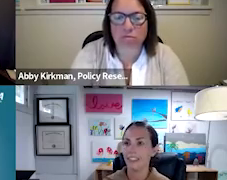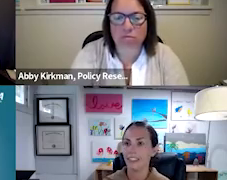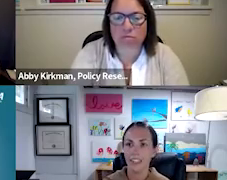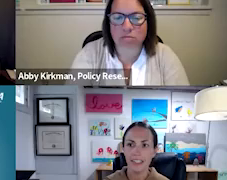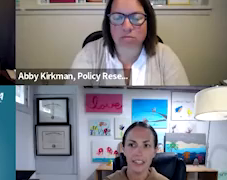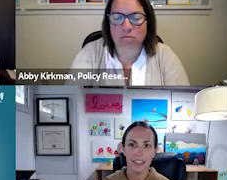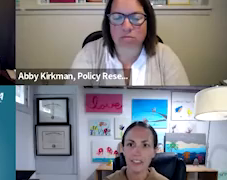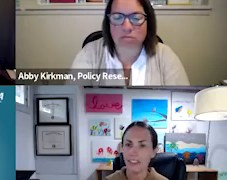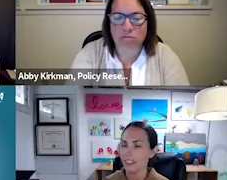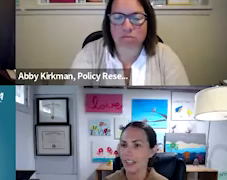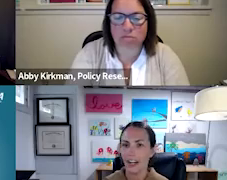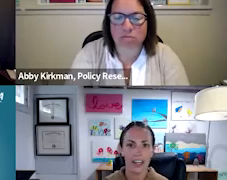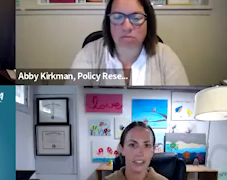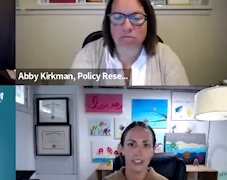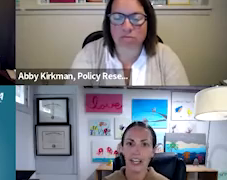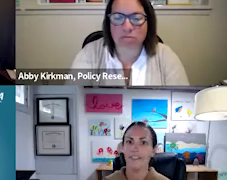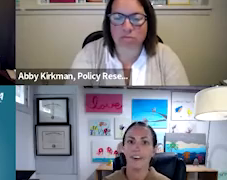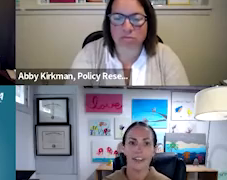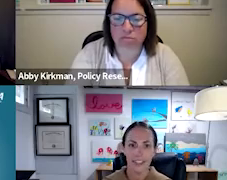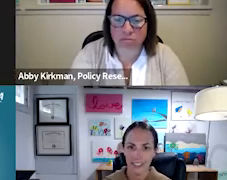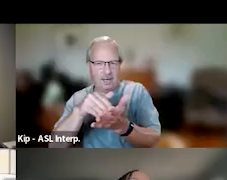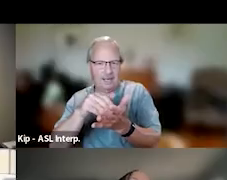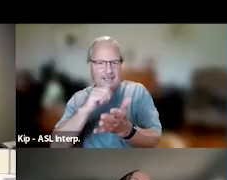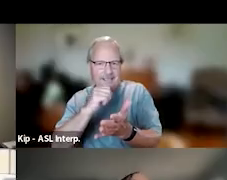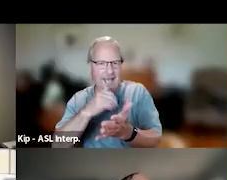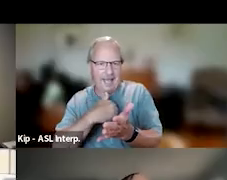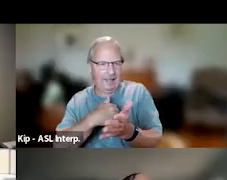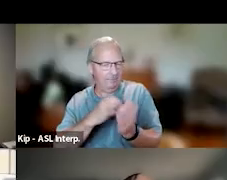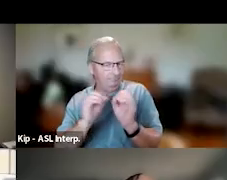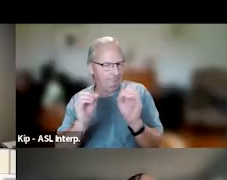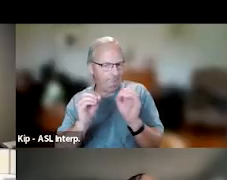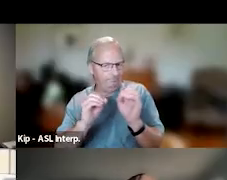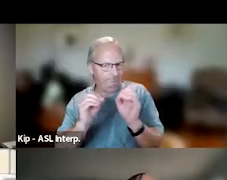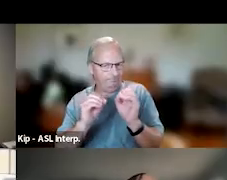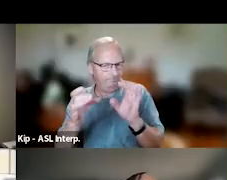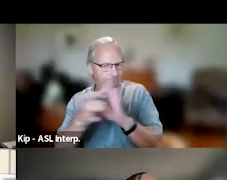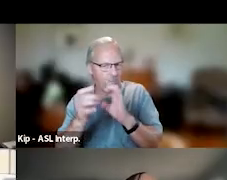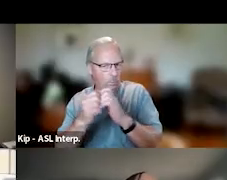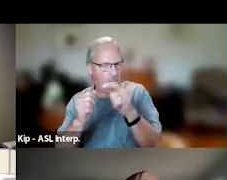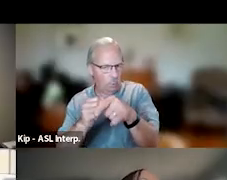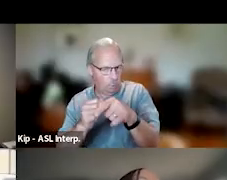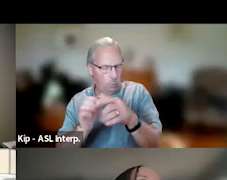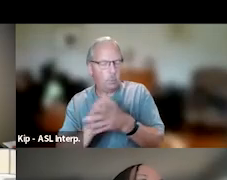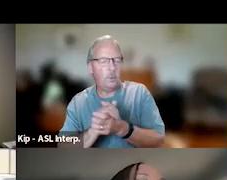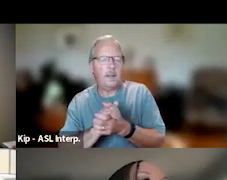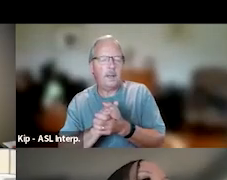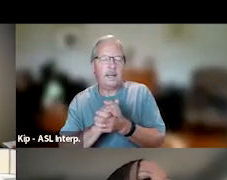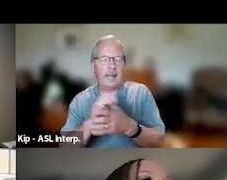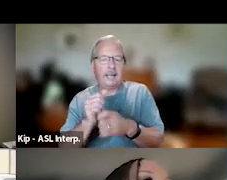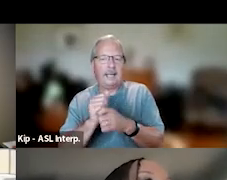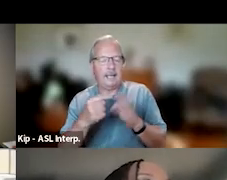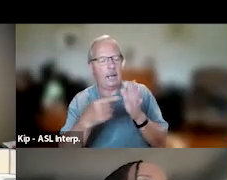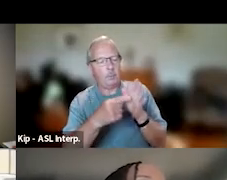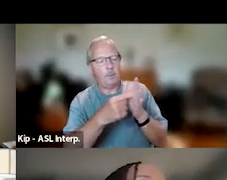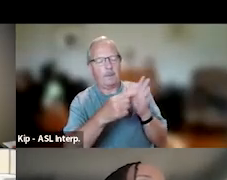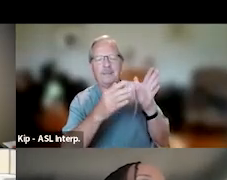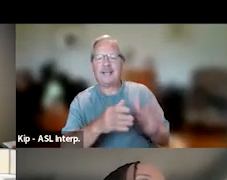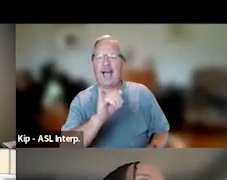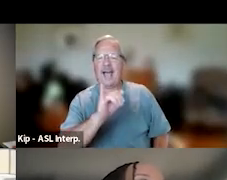The TA Center does not have anything to do with you getting a representative ID number.